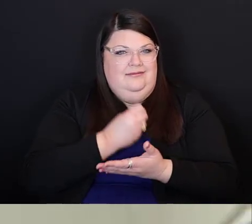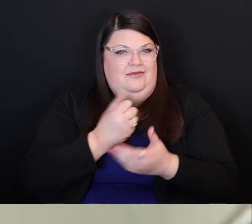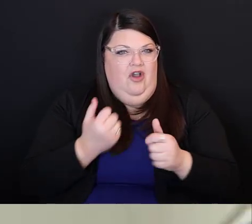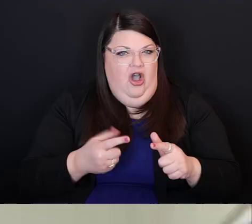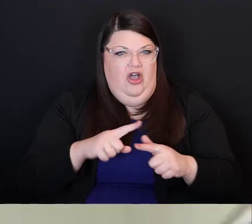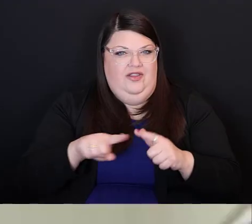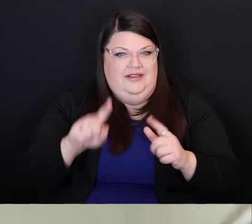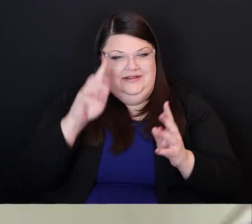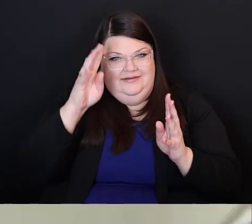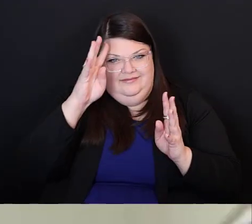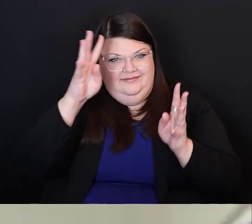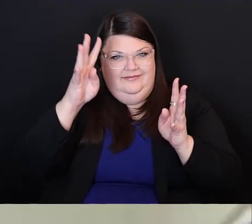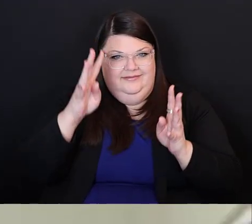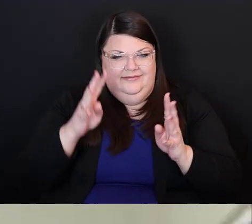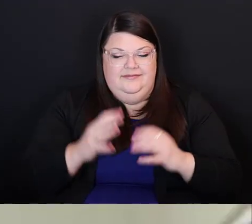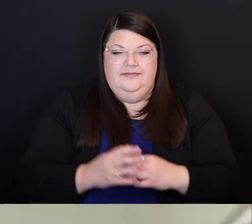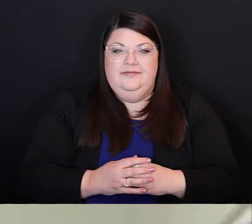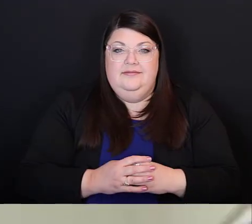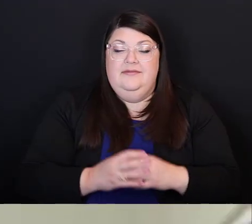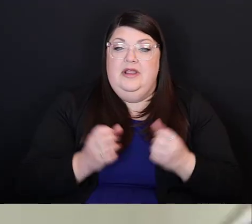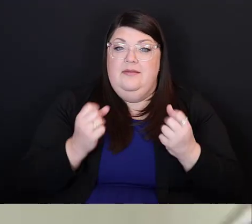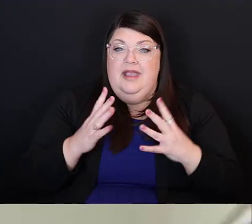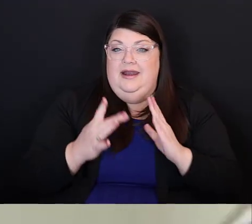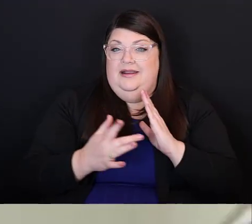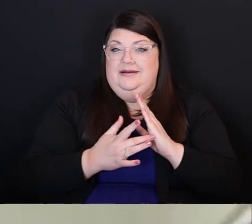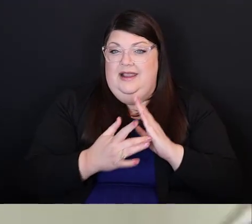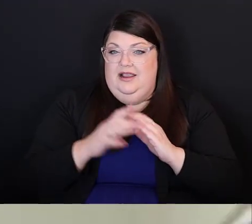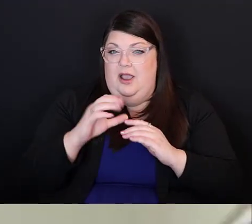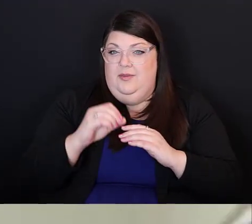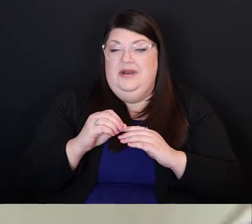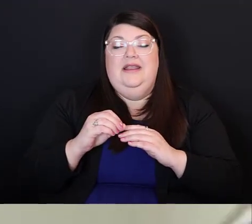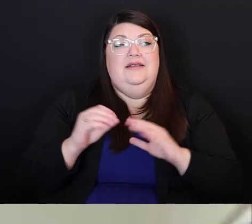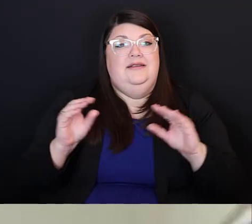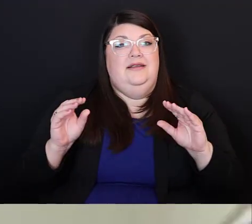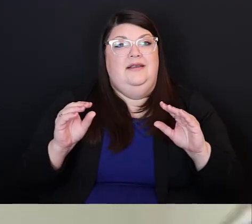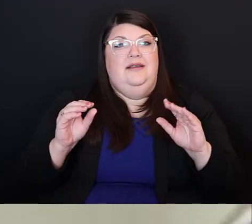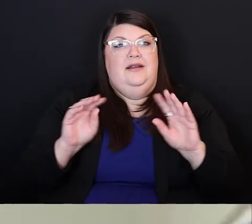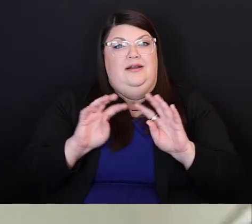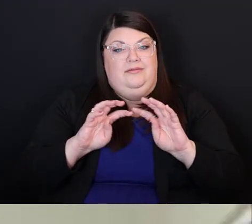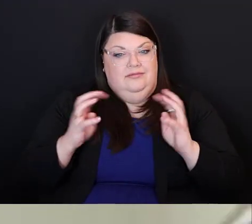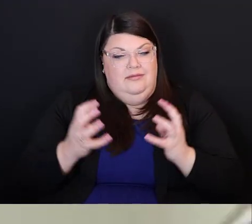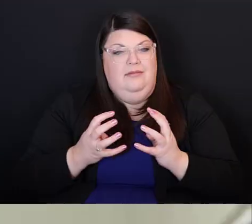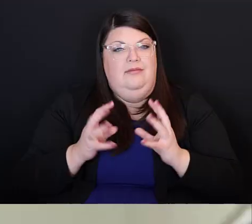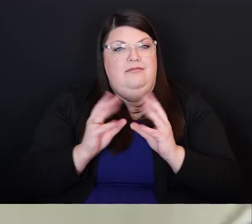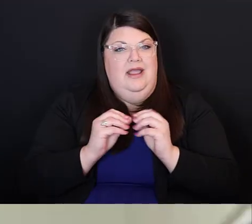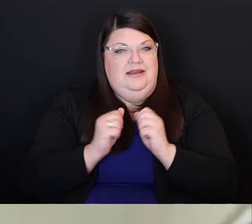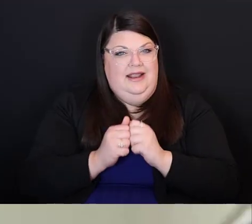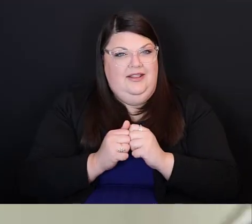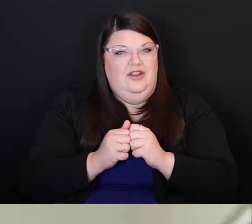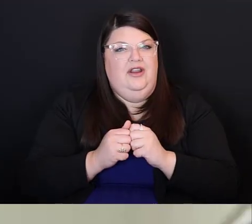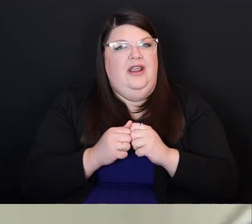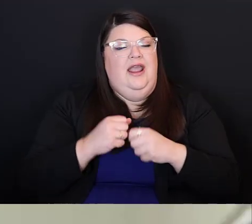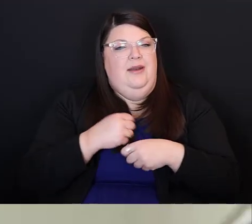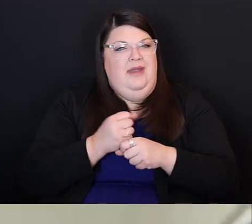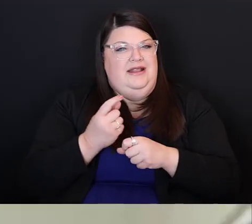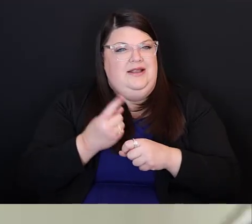So a bunch of tech companies got together and made something called Matter and other similar protocols that bring all this technology together.